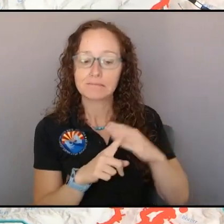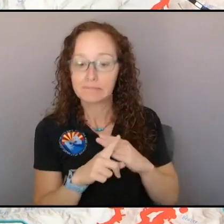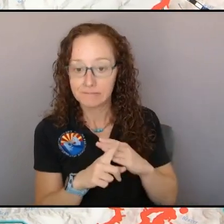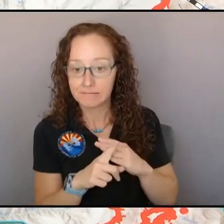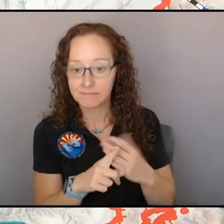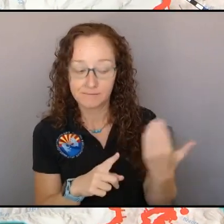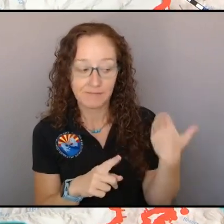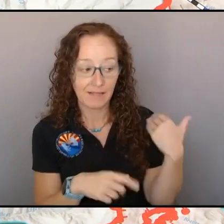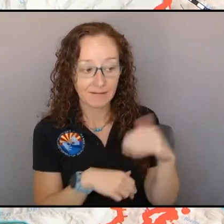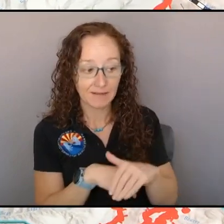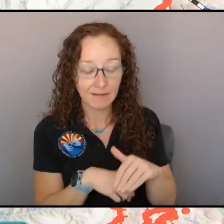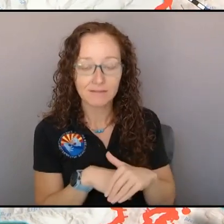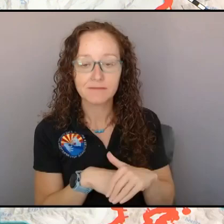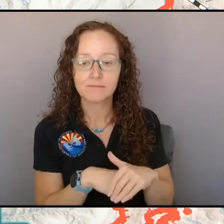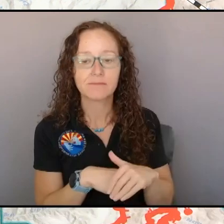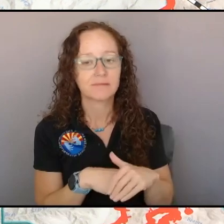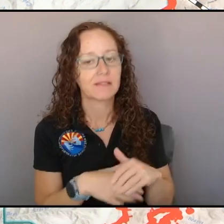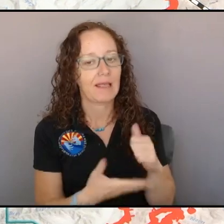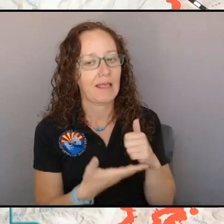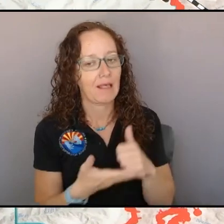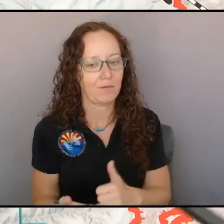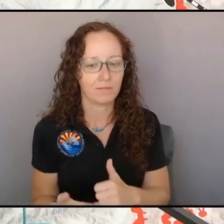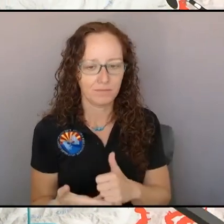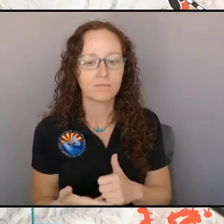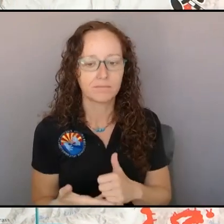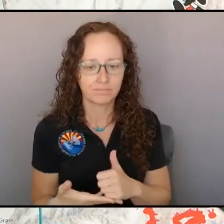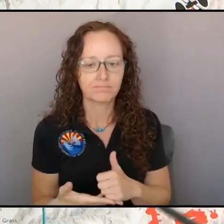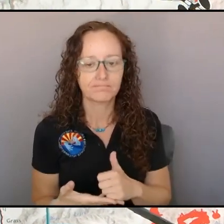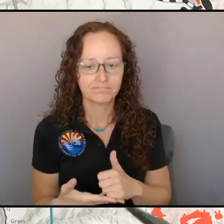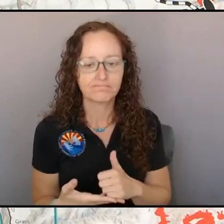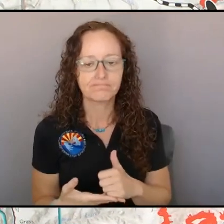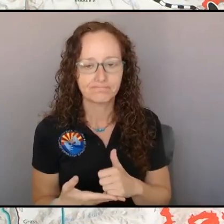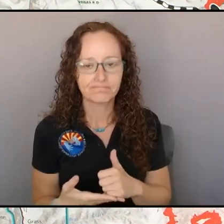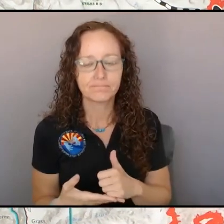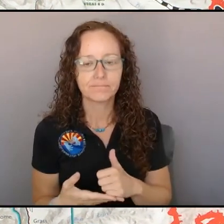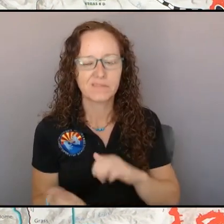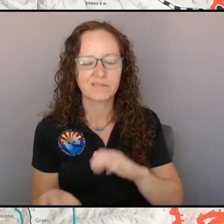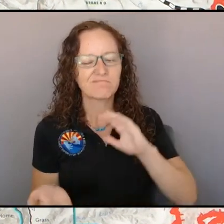kind of help would diminish-- we won't say, you know, 'erase the